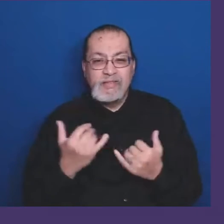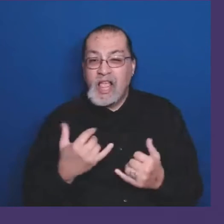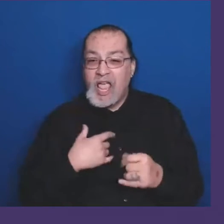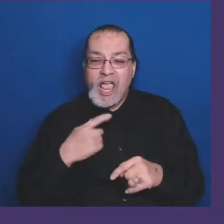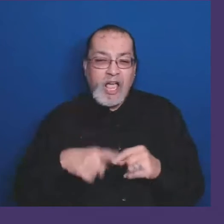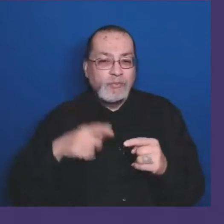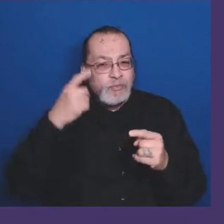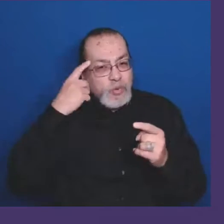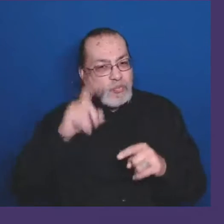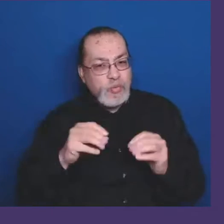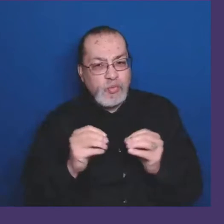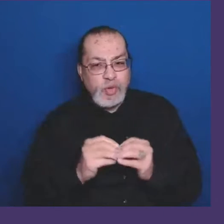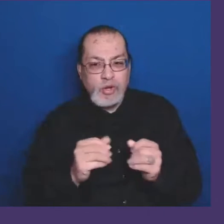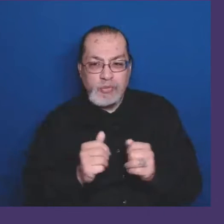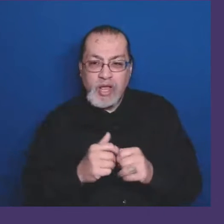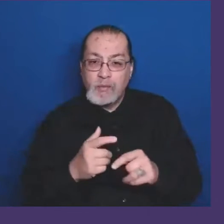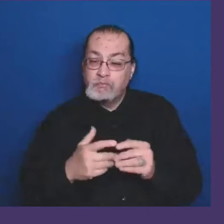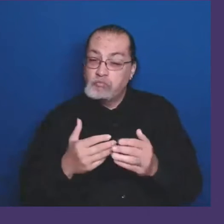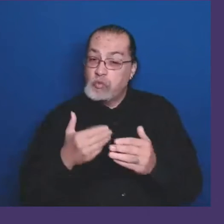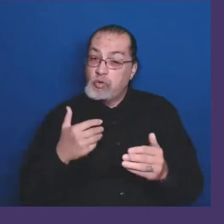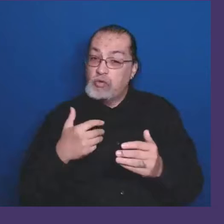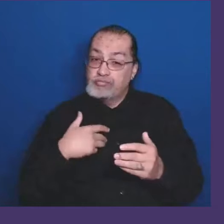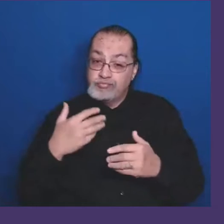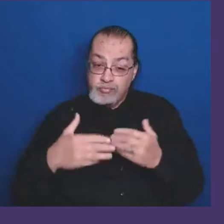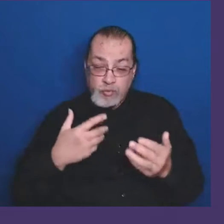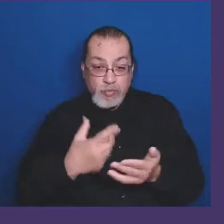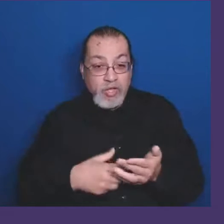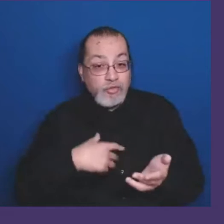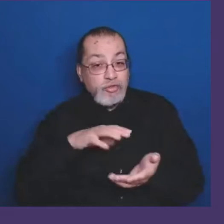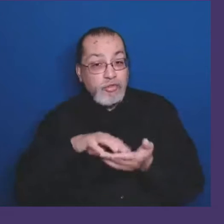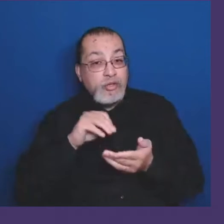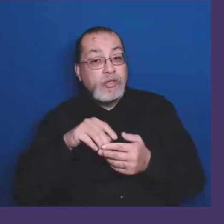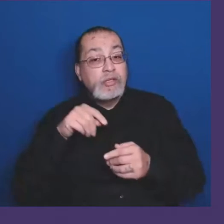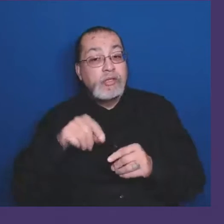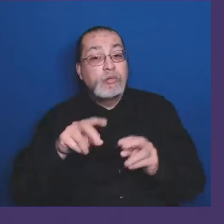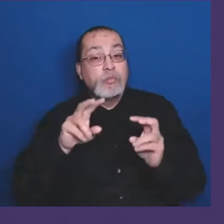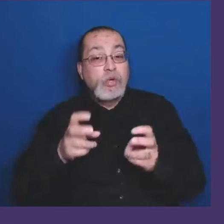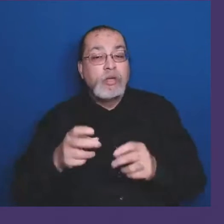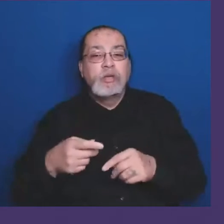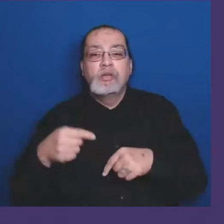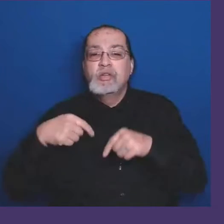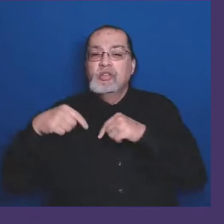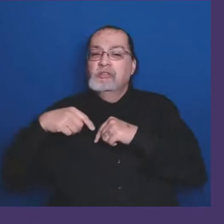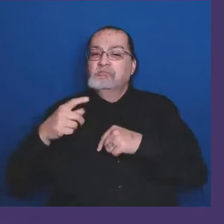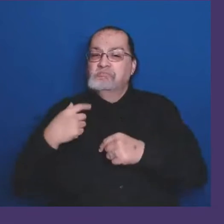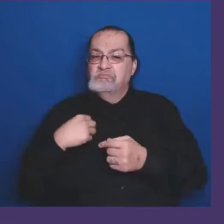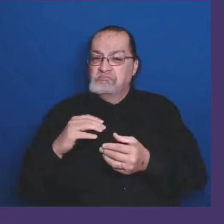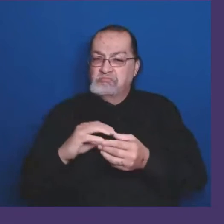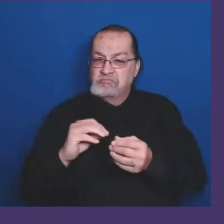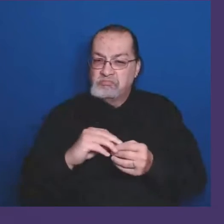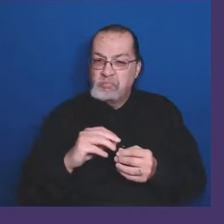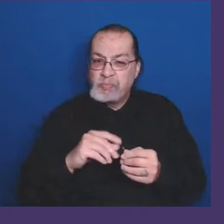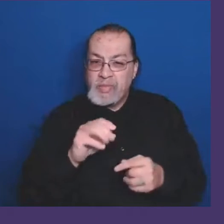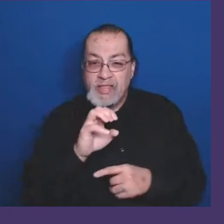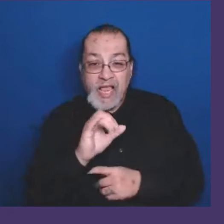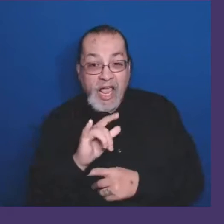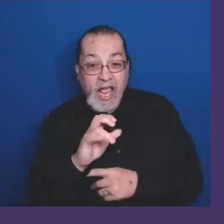watching a documentary that I know is coming up that you're featured in. How fast do you type?